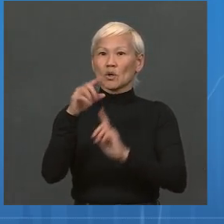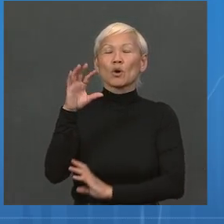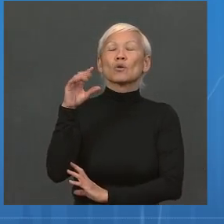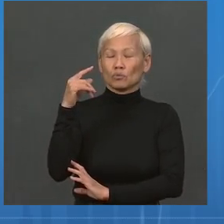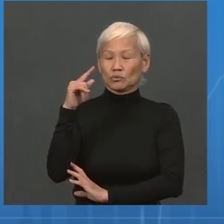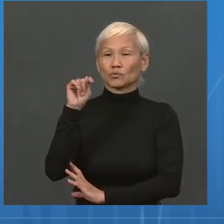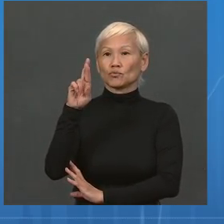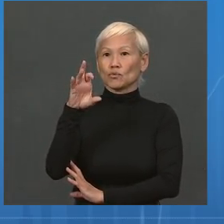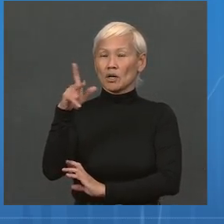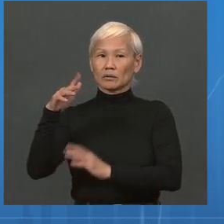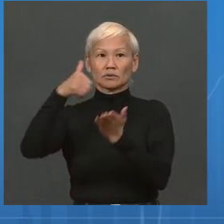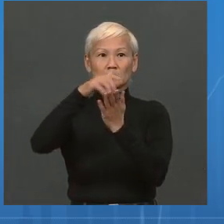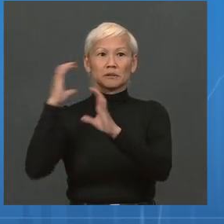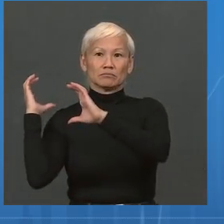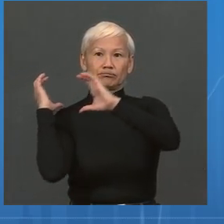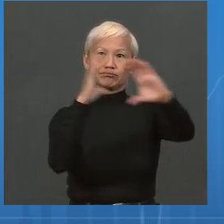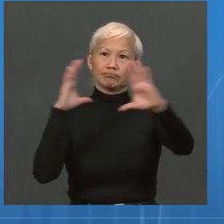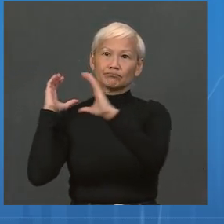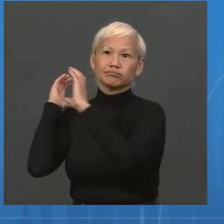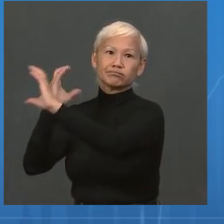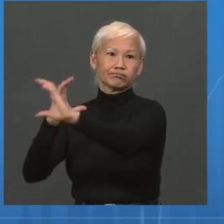to Anchorage, Alaska; to San Juan, Puerto Rico.